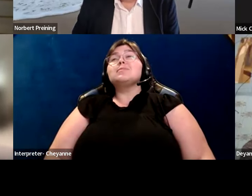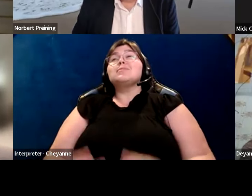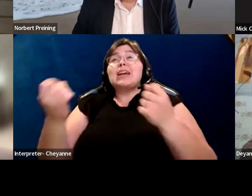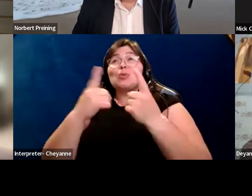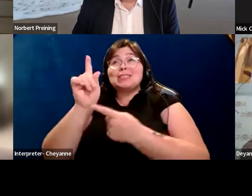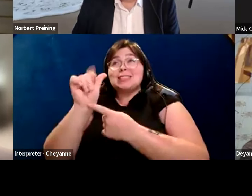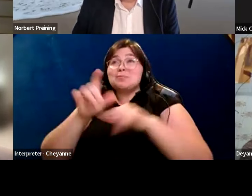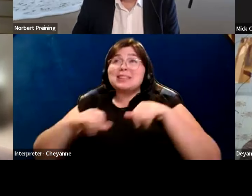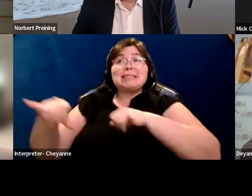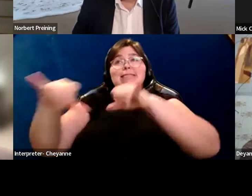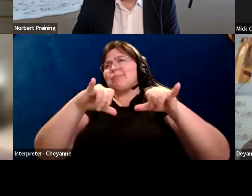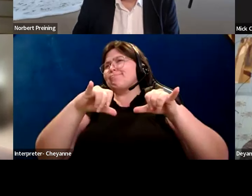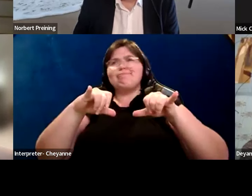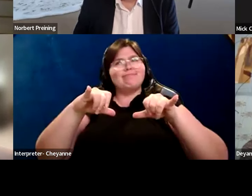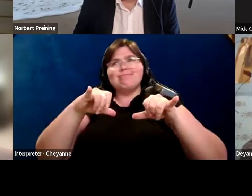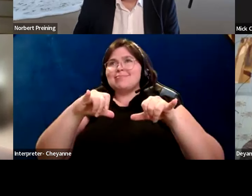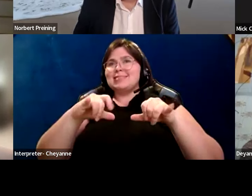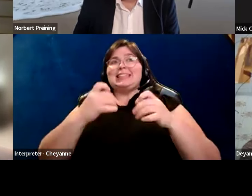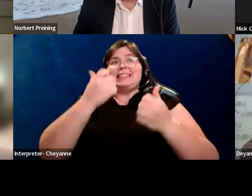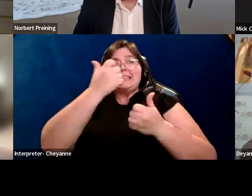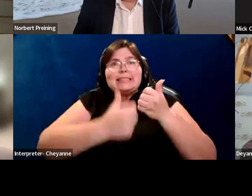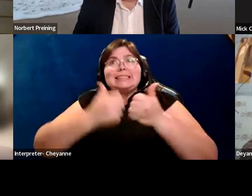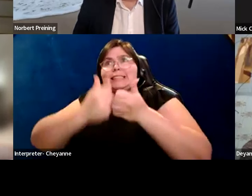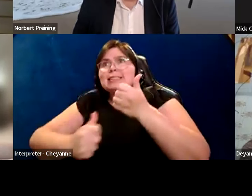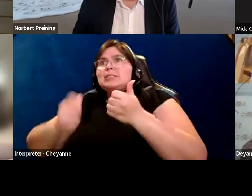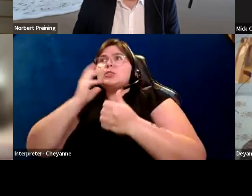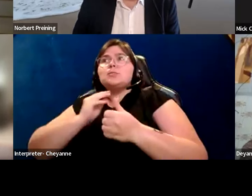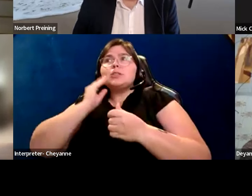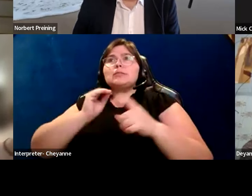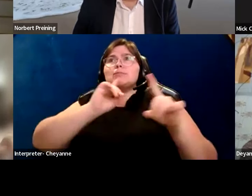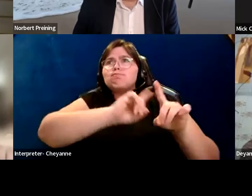And I think that's really important because it allows--